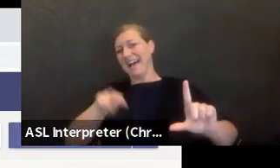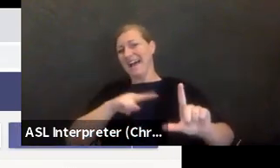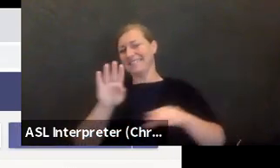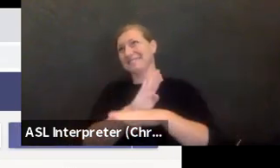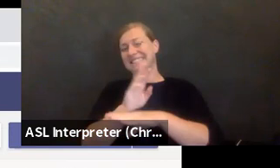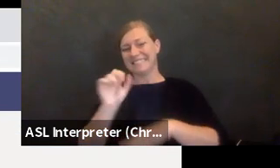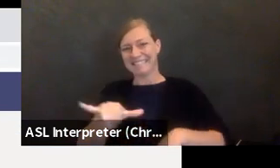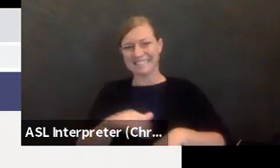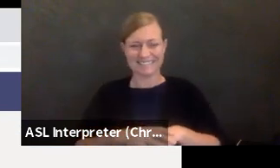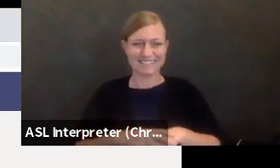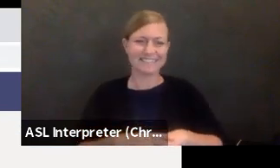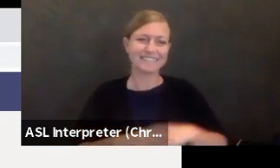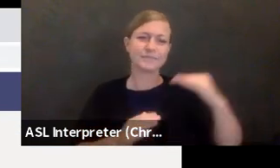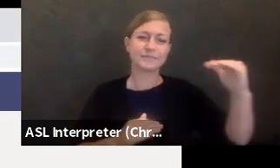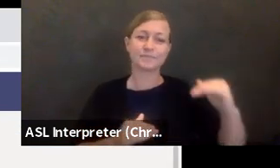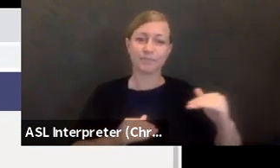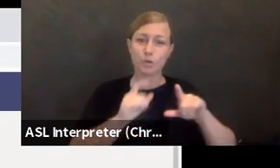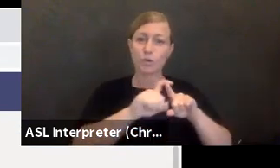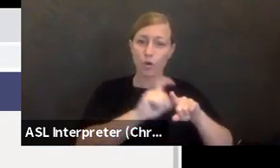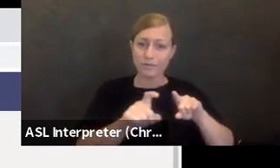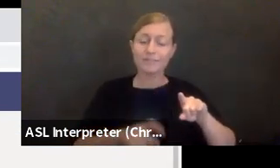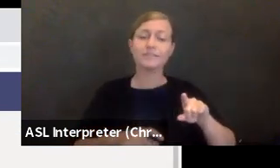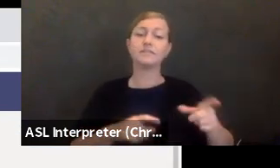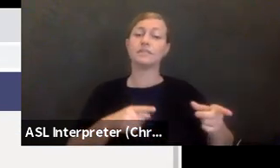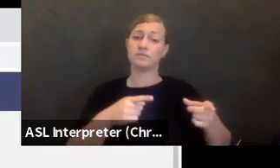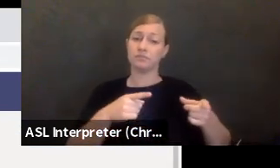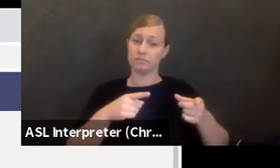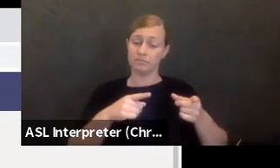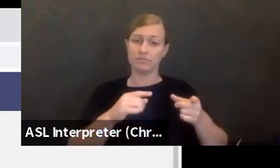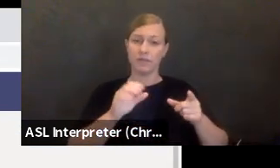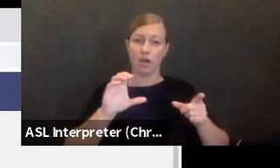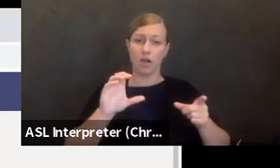When I make a class, I could go to assignments and start one. I know about stuff we have in our calendar.